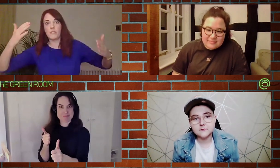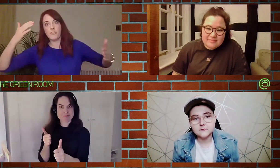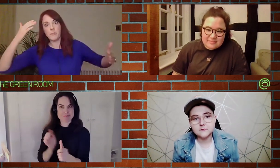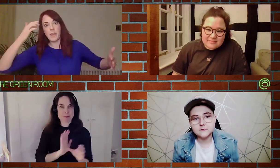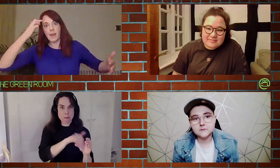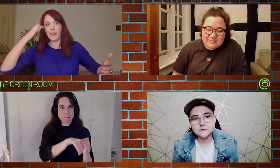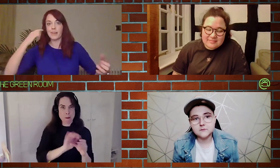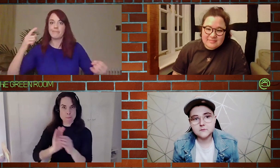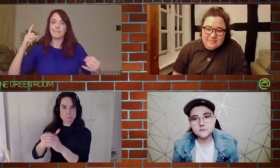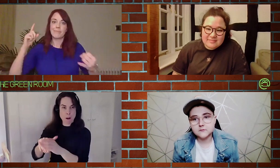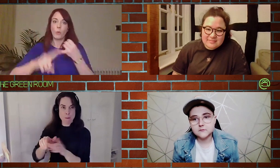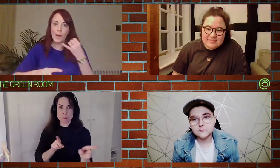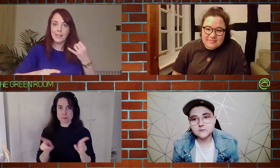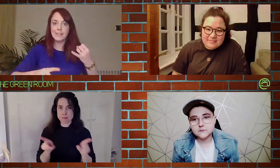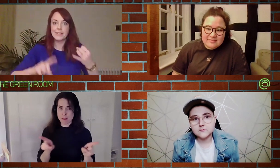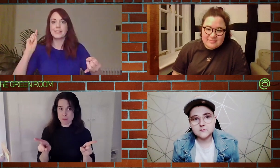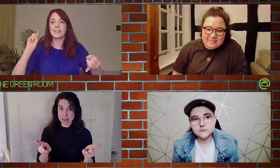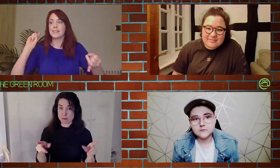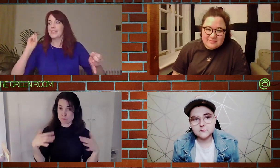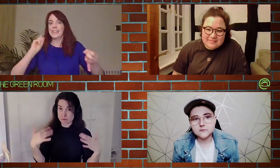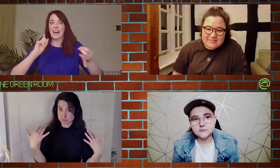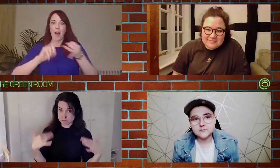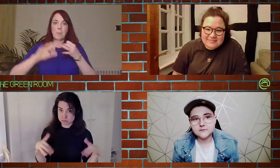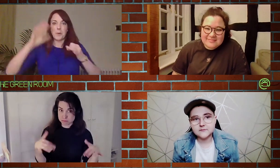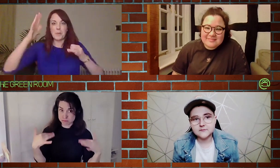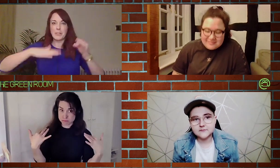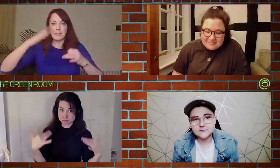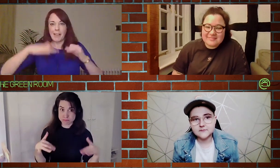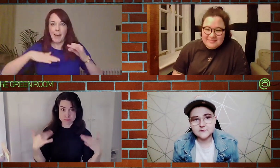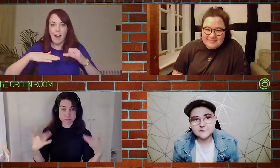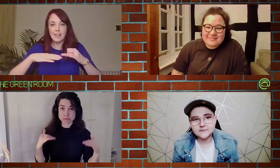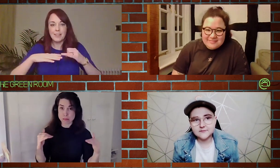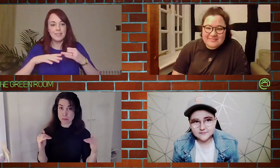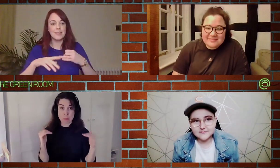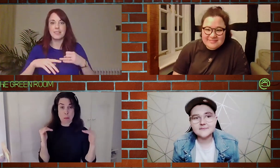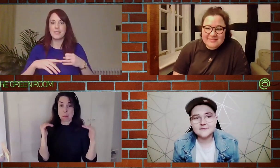for being white, upper middle class,